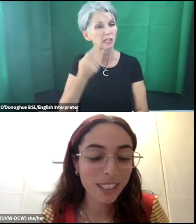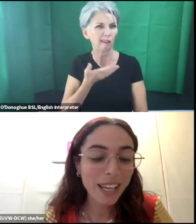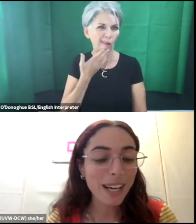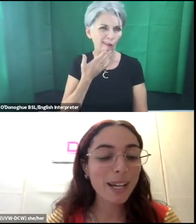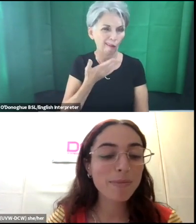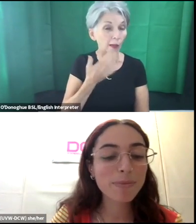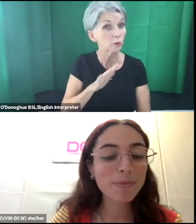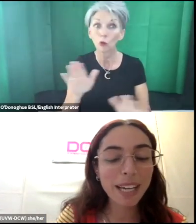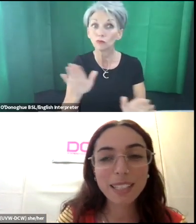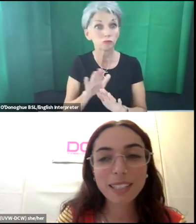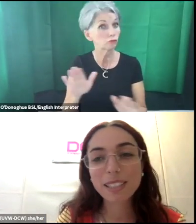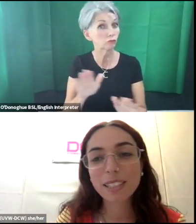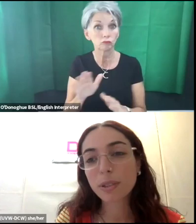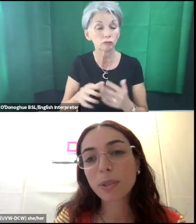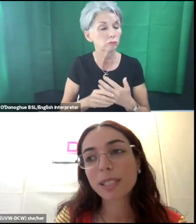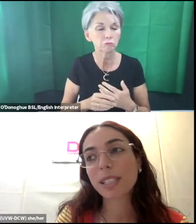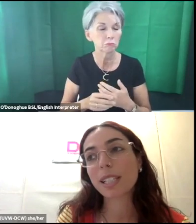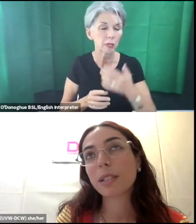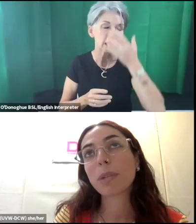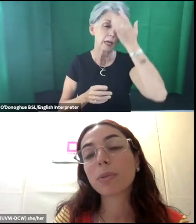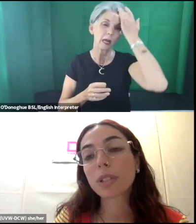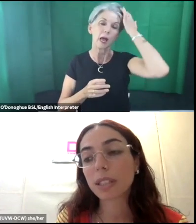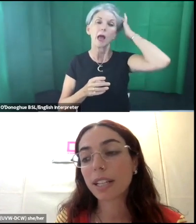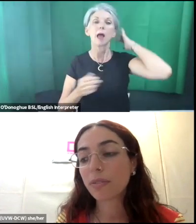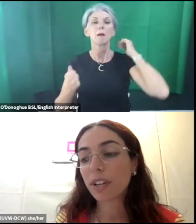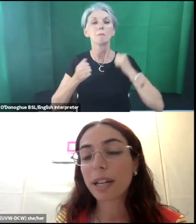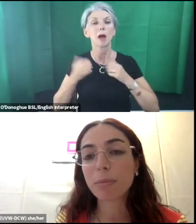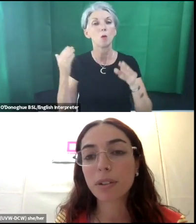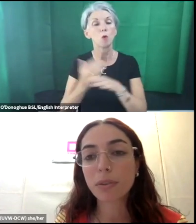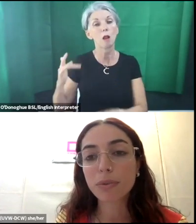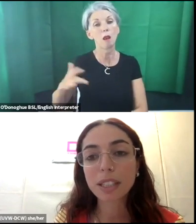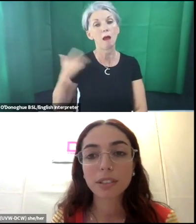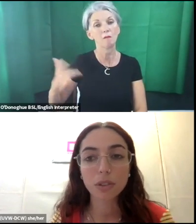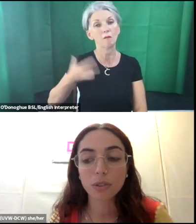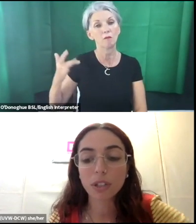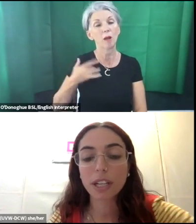And otherwise in my work life, I am a freelancer.